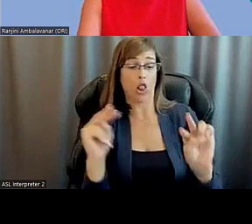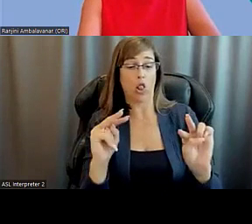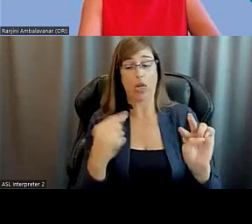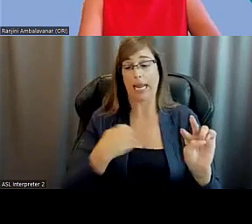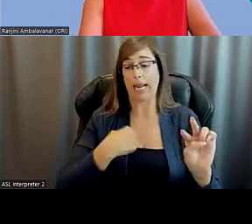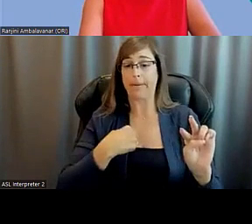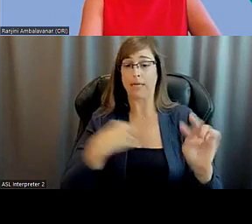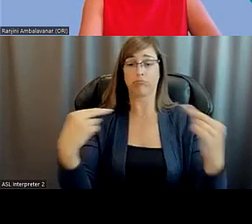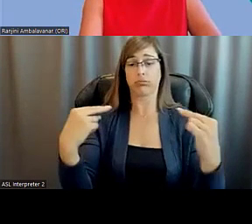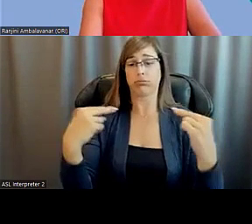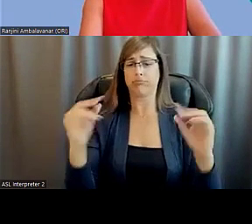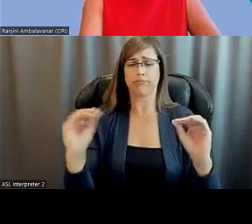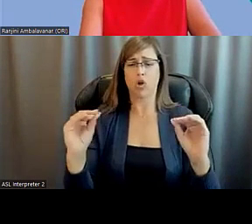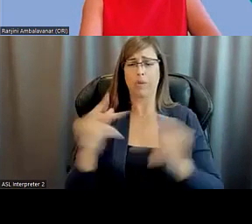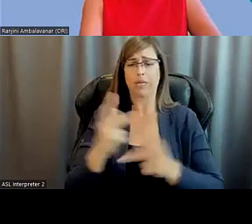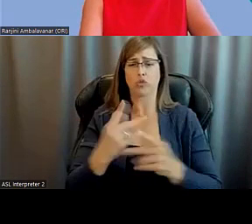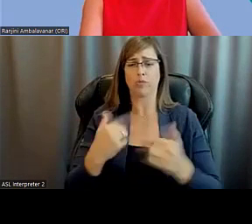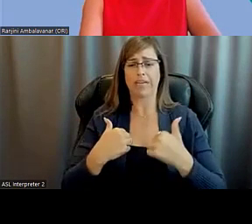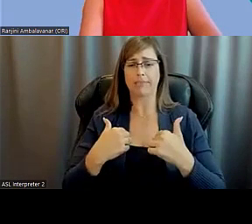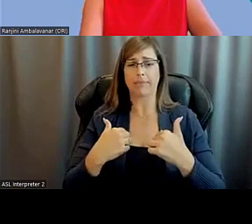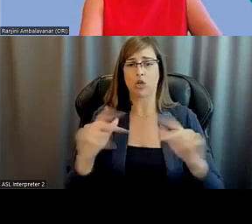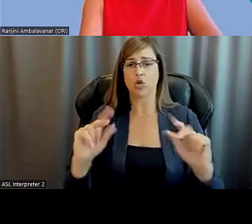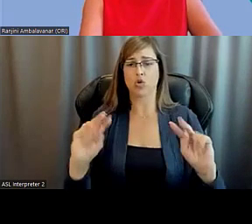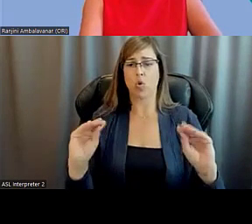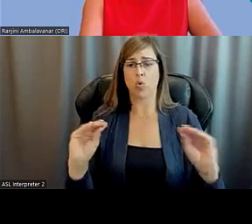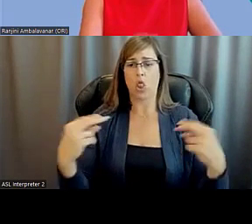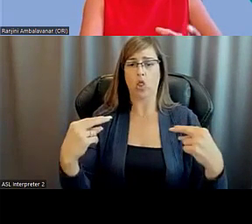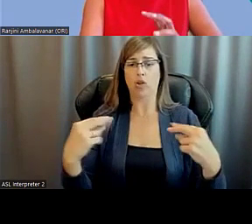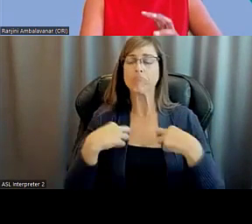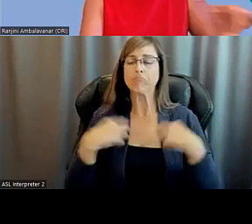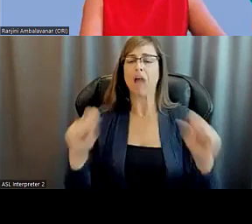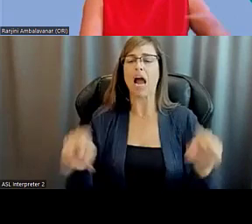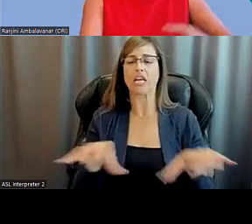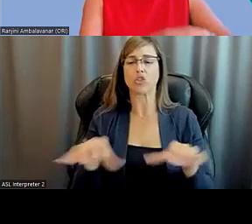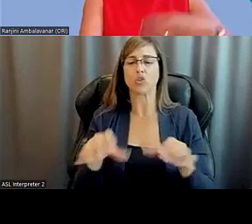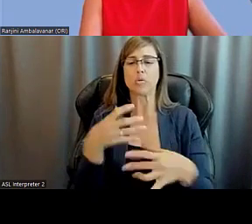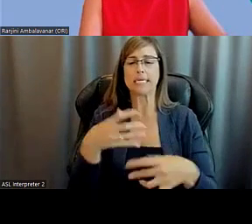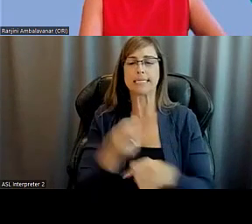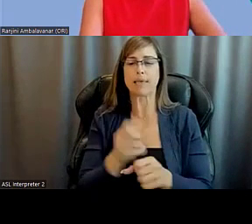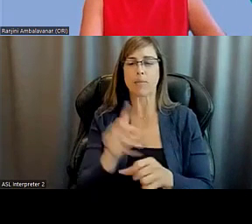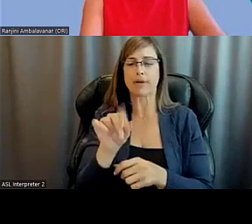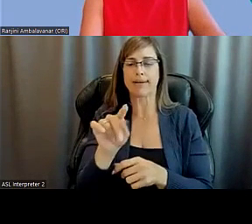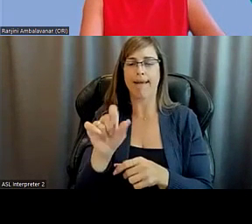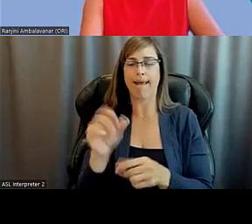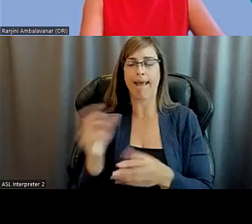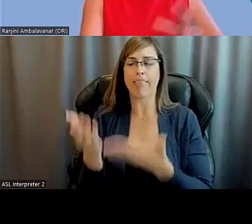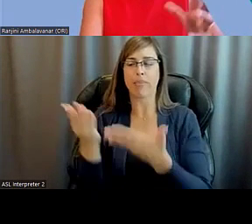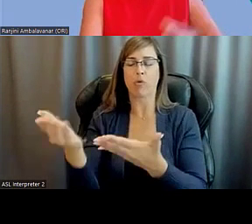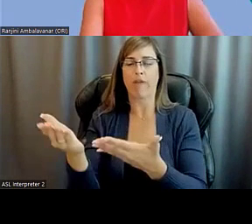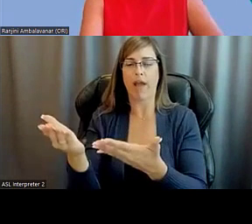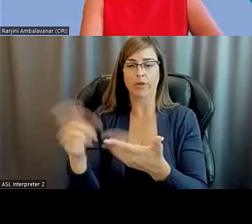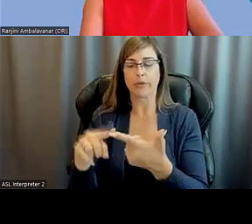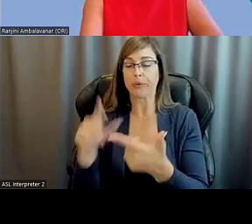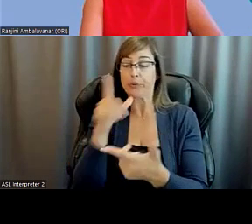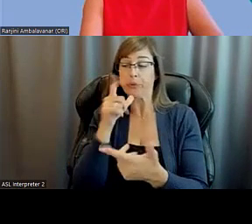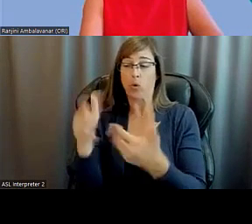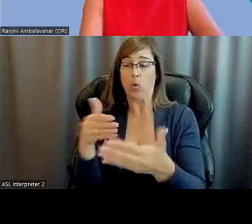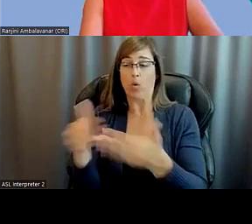Nobody's supervising. I can just do the summary data and provide to whoever is my supervisor,